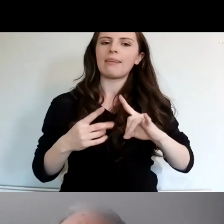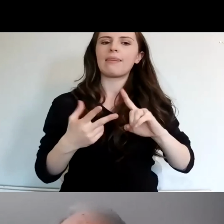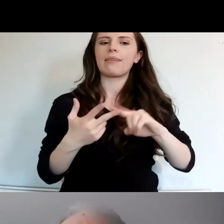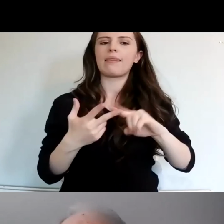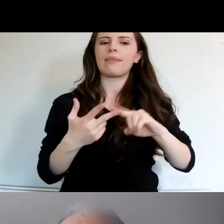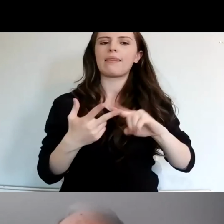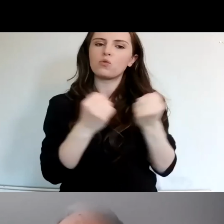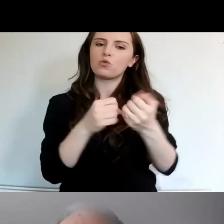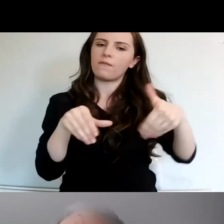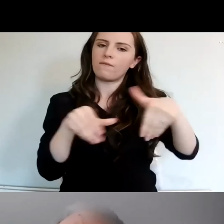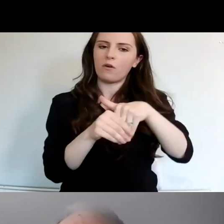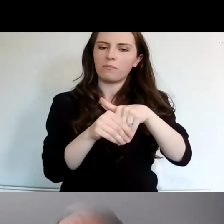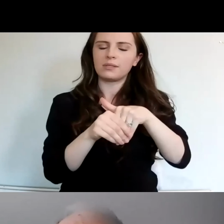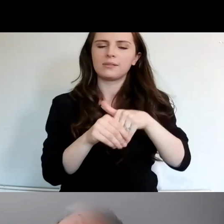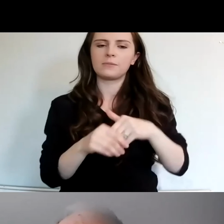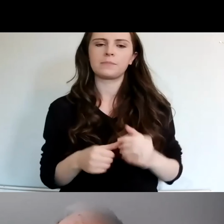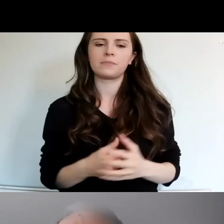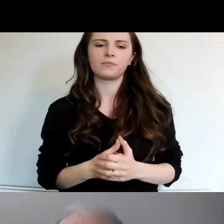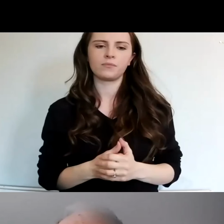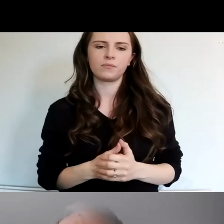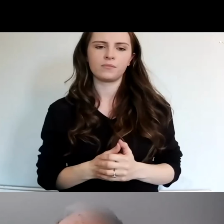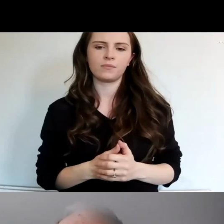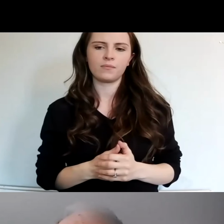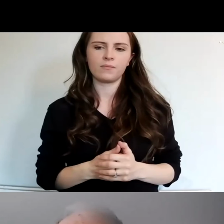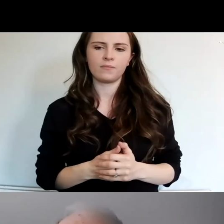That's by Steinfeld and Maisel.